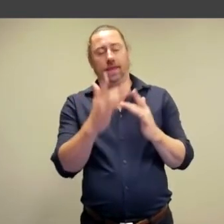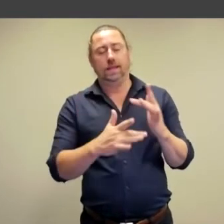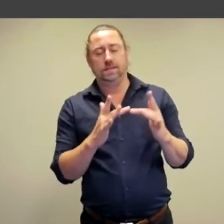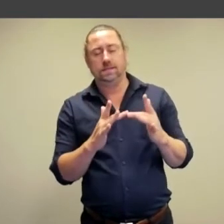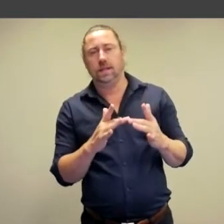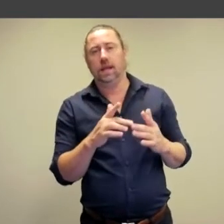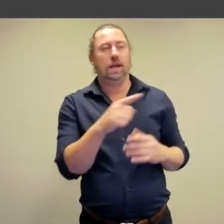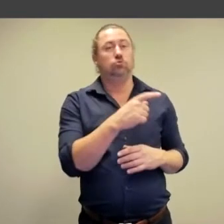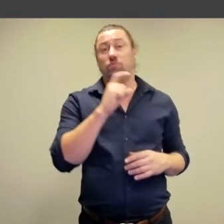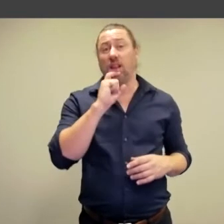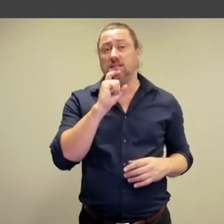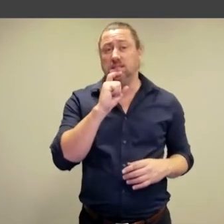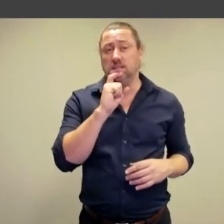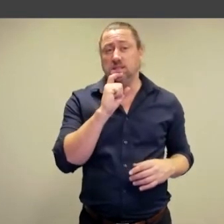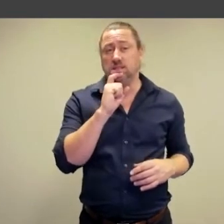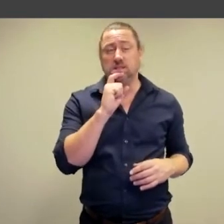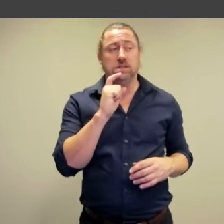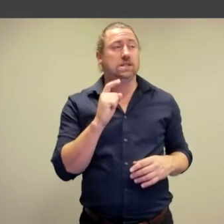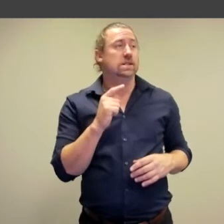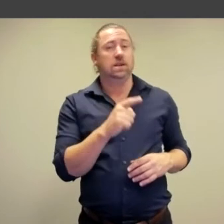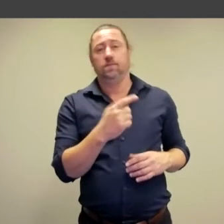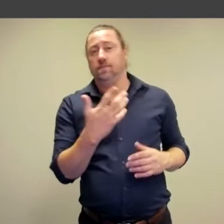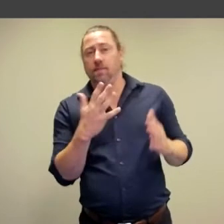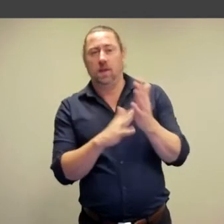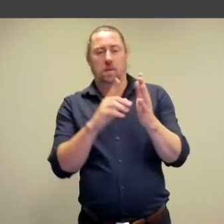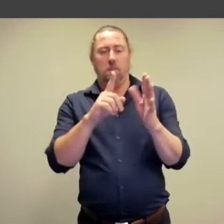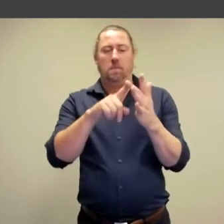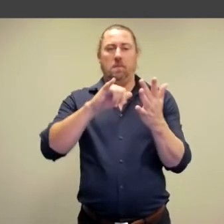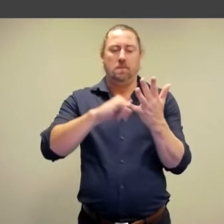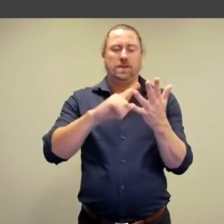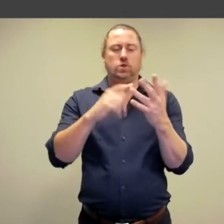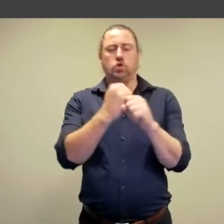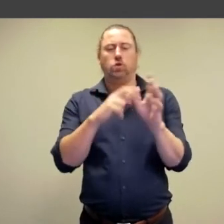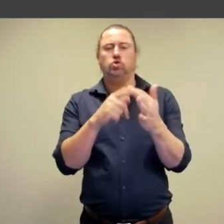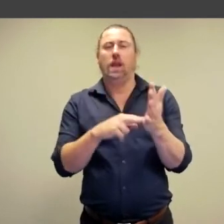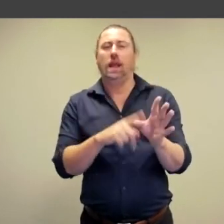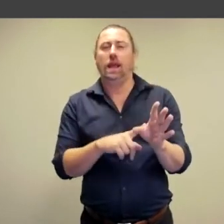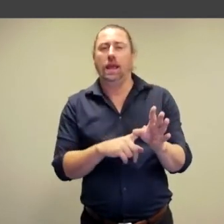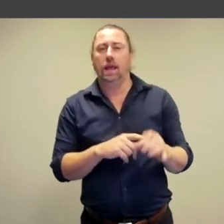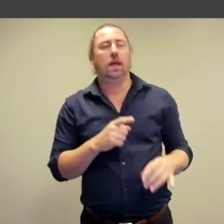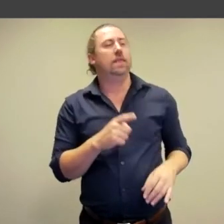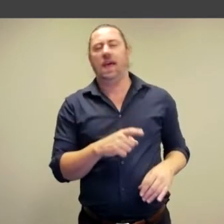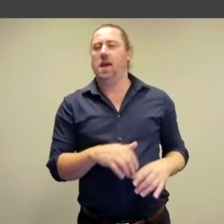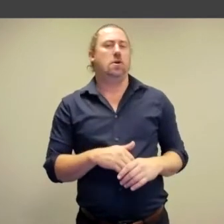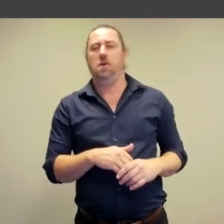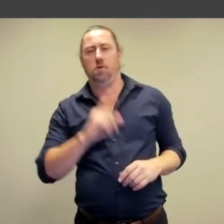jealousy and misogyny have organized very